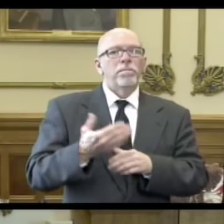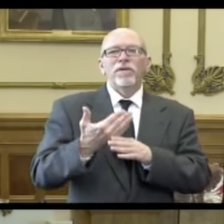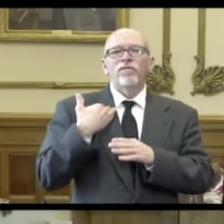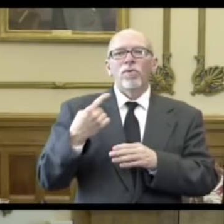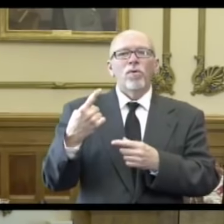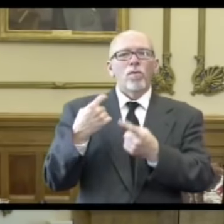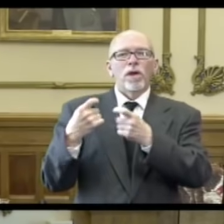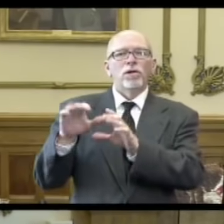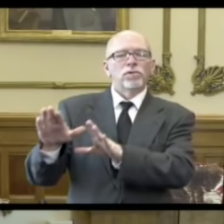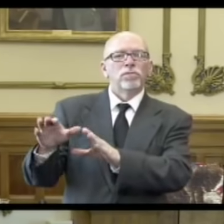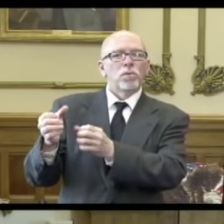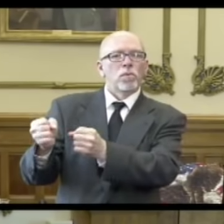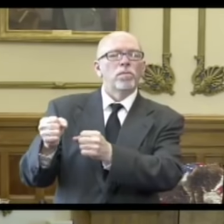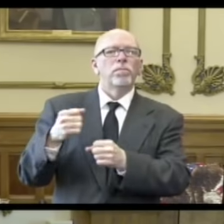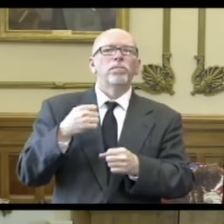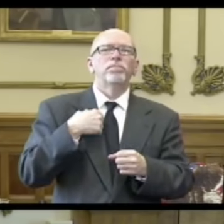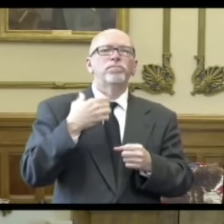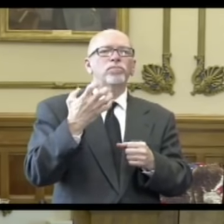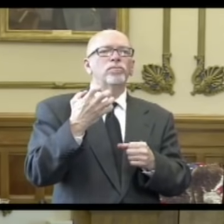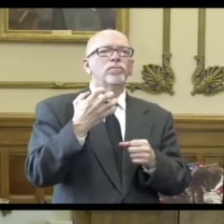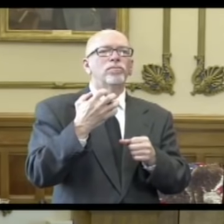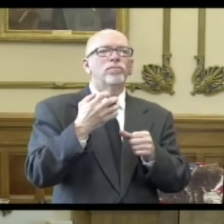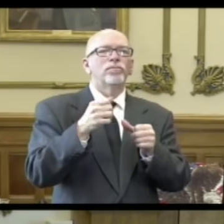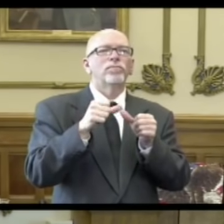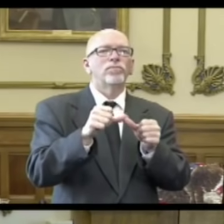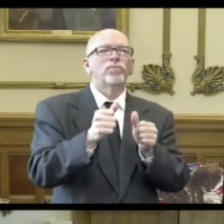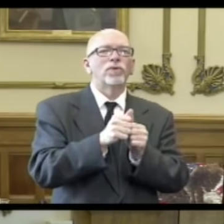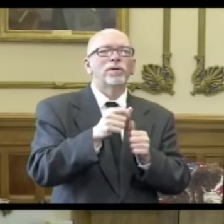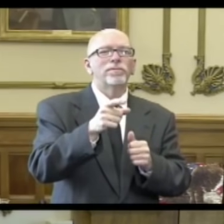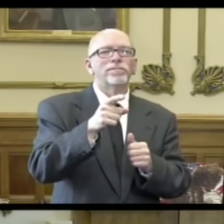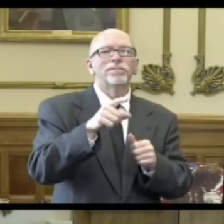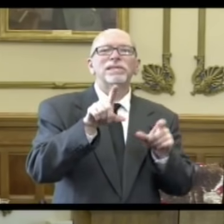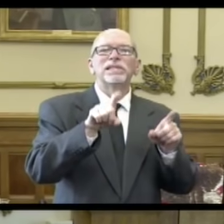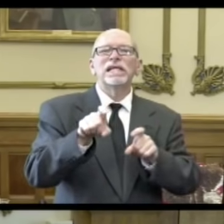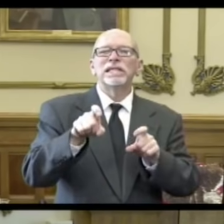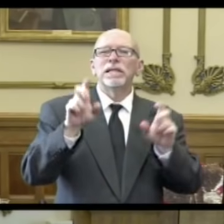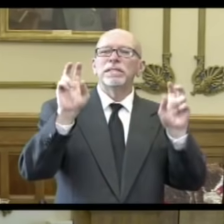THE NEXT WEEK AND MONTH. THANK YOU JUST. RIGHT